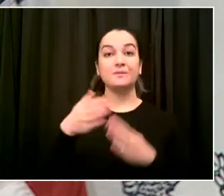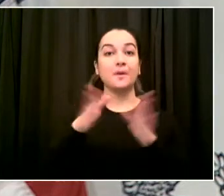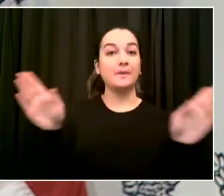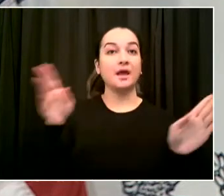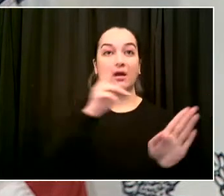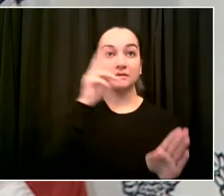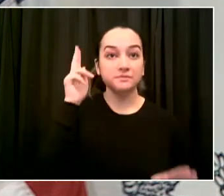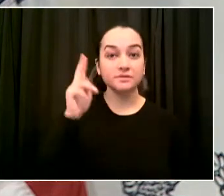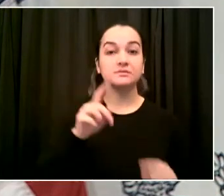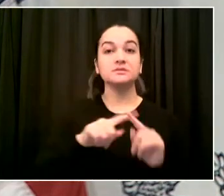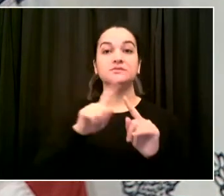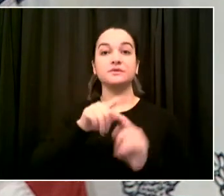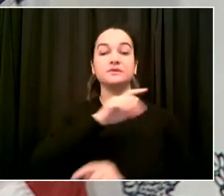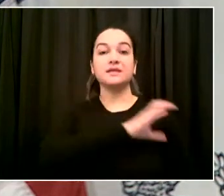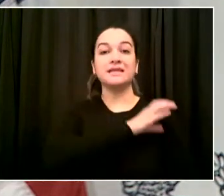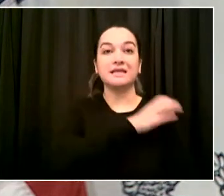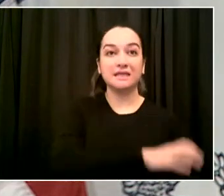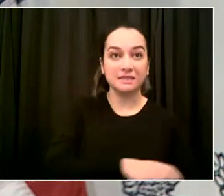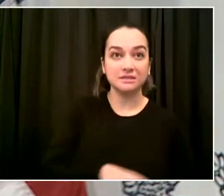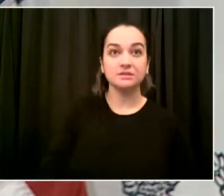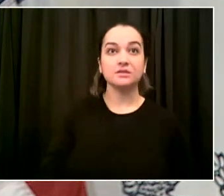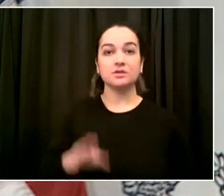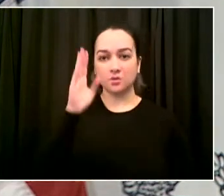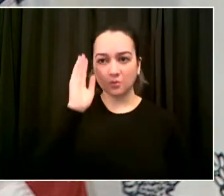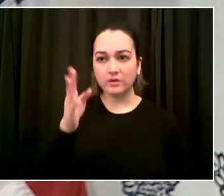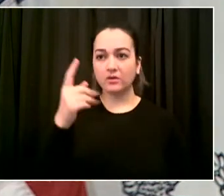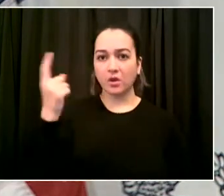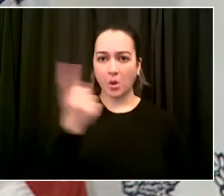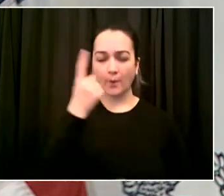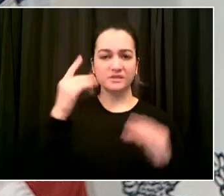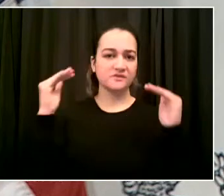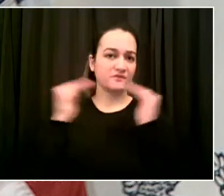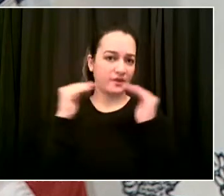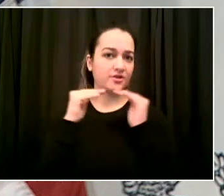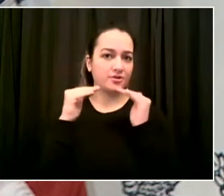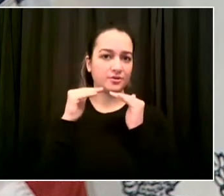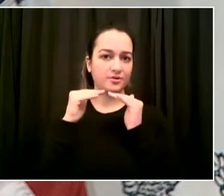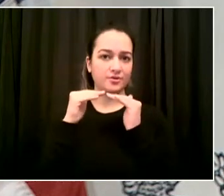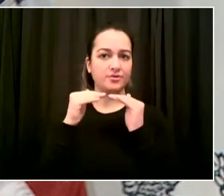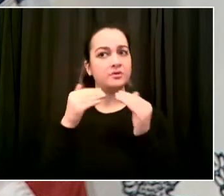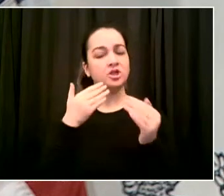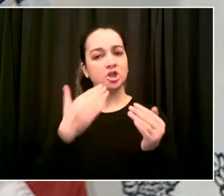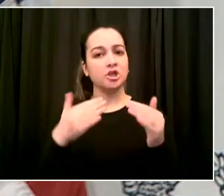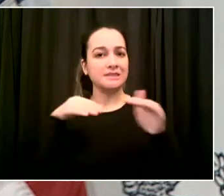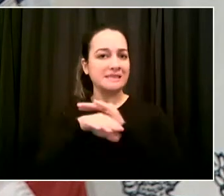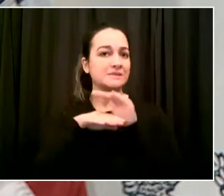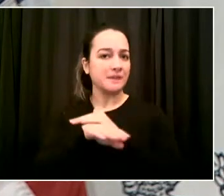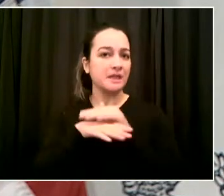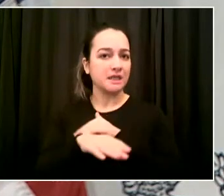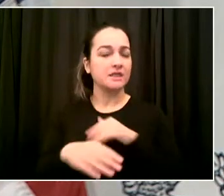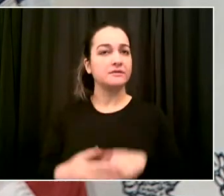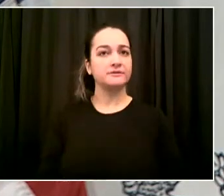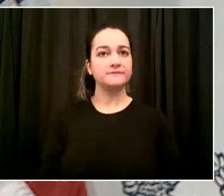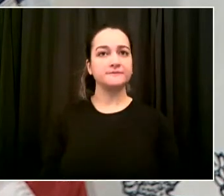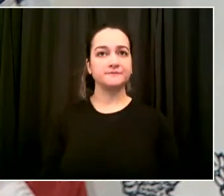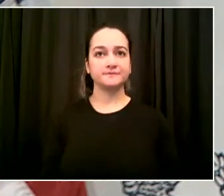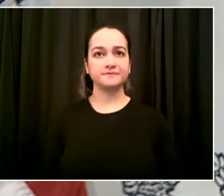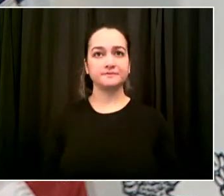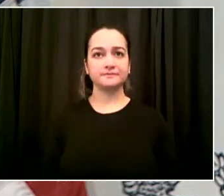SITES THAT